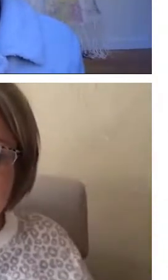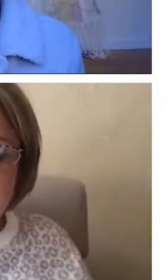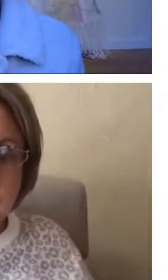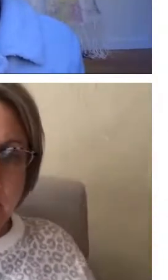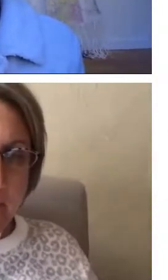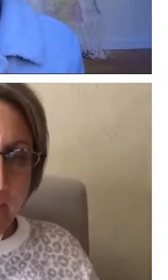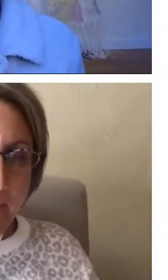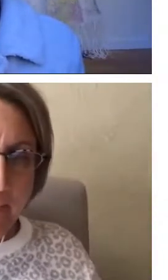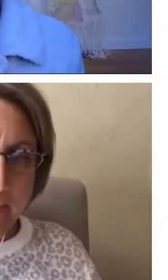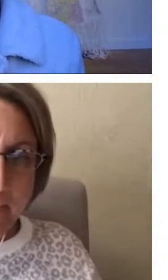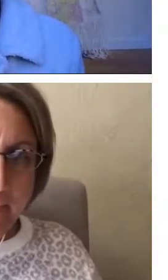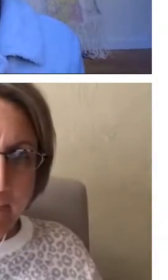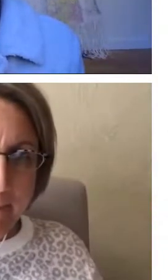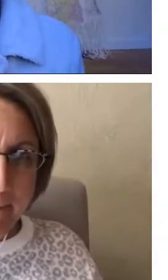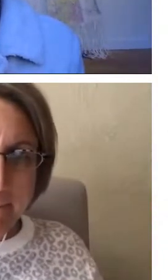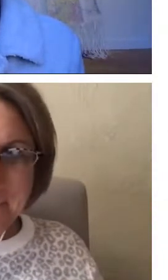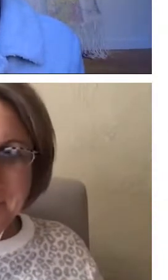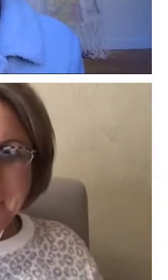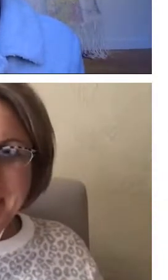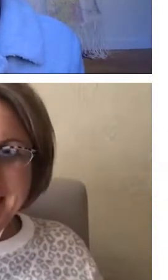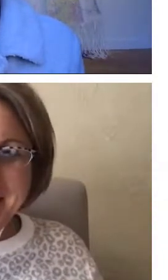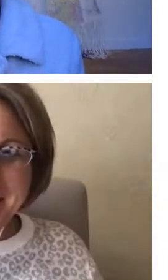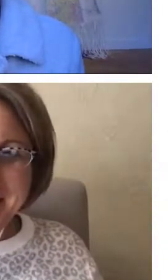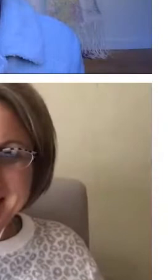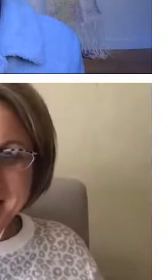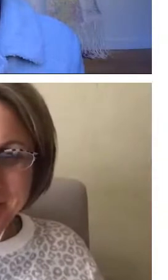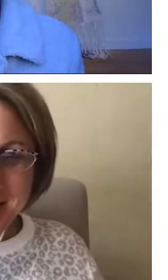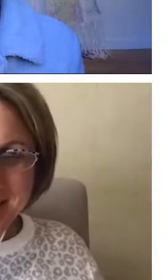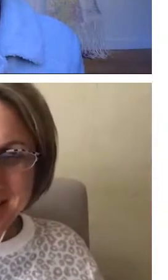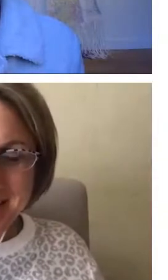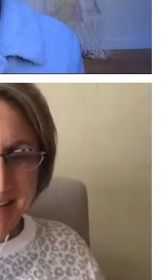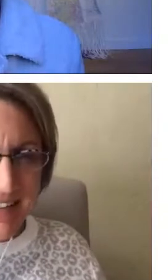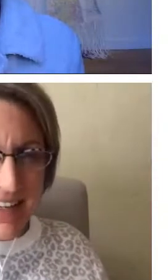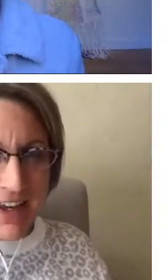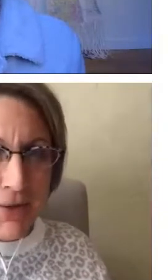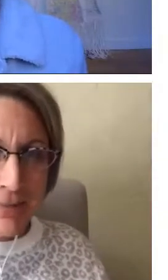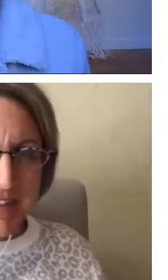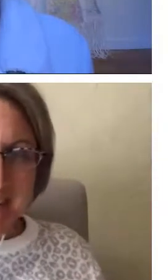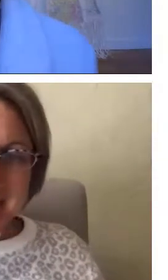Jeffrey: Can you hear me, Kim?